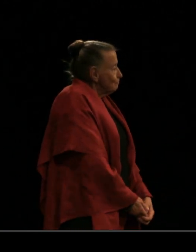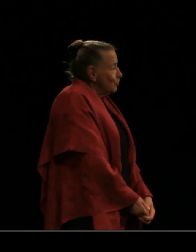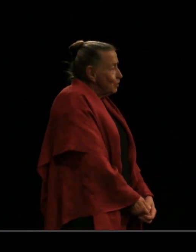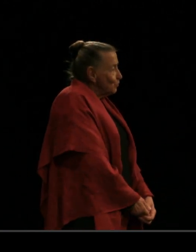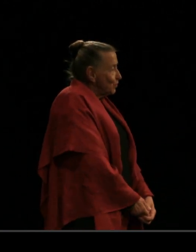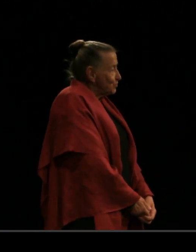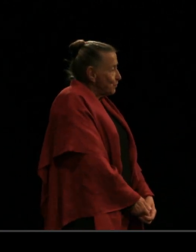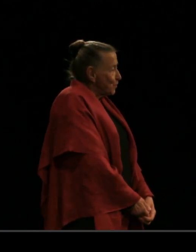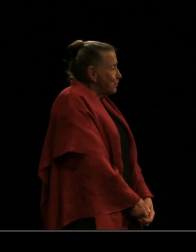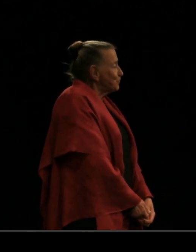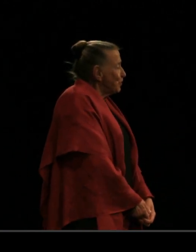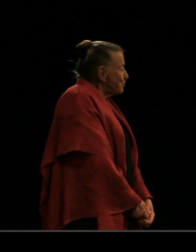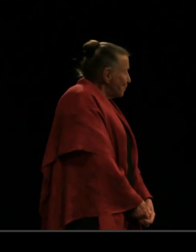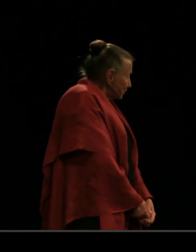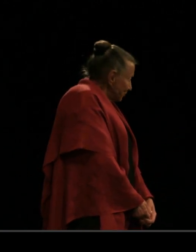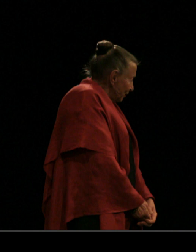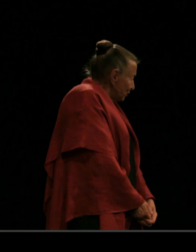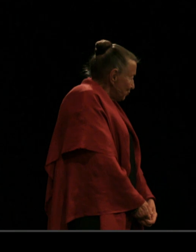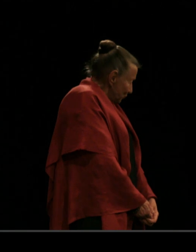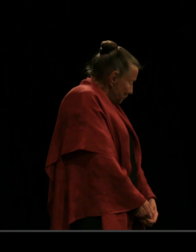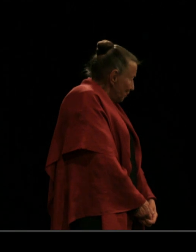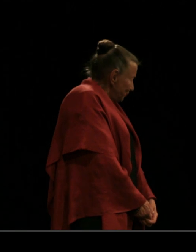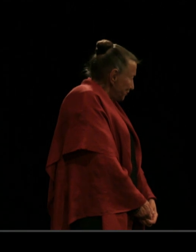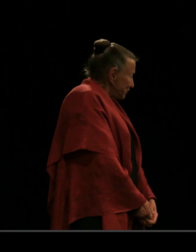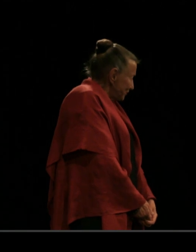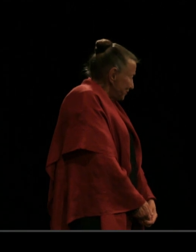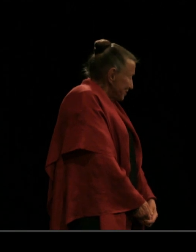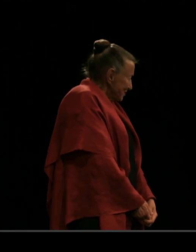Tadeusz hardly could refuse to aid her.